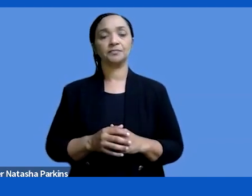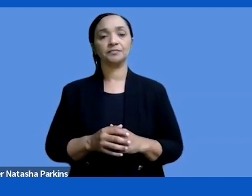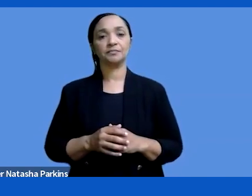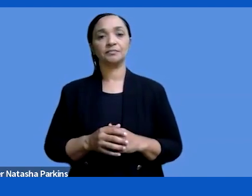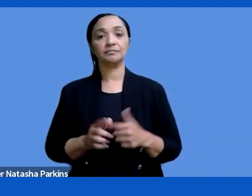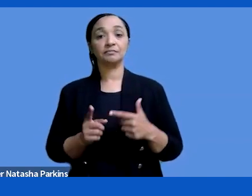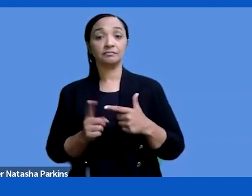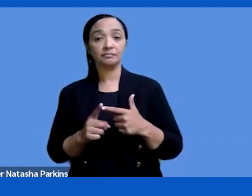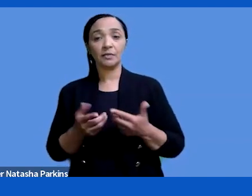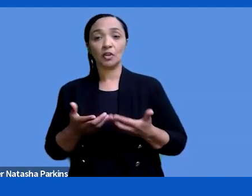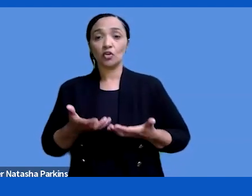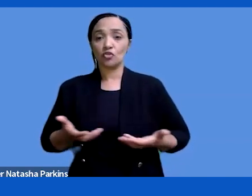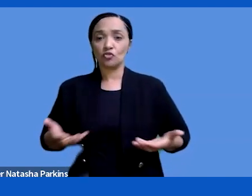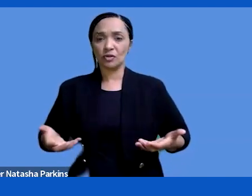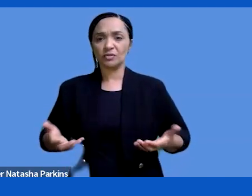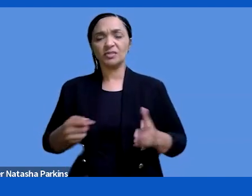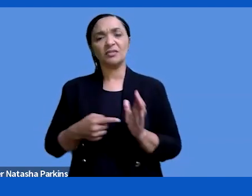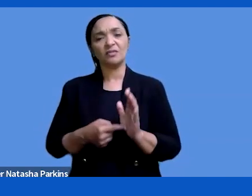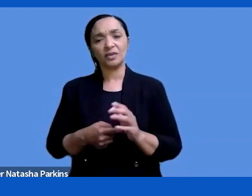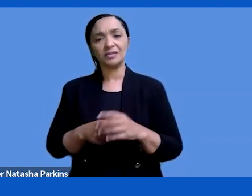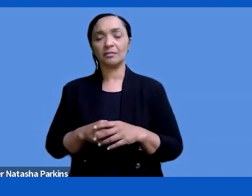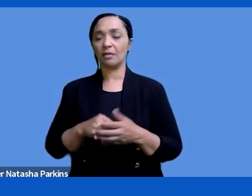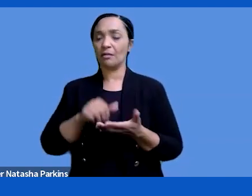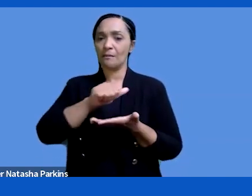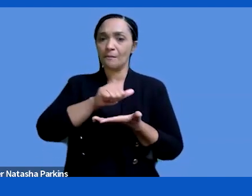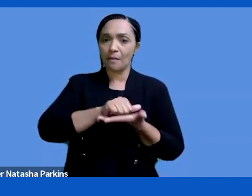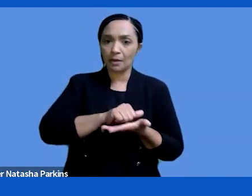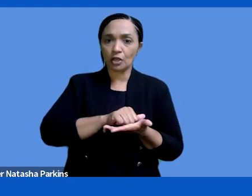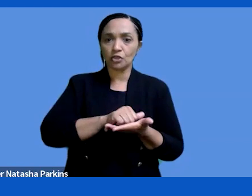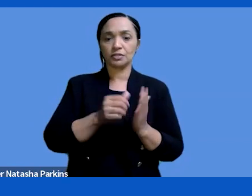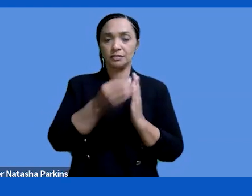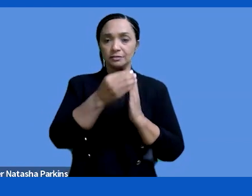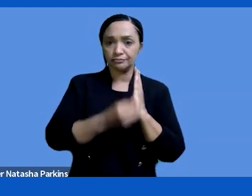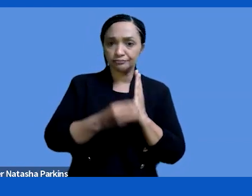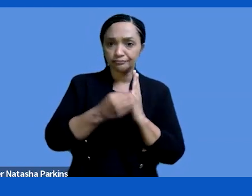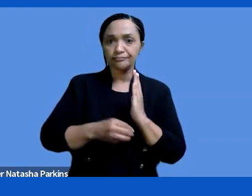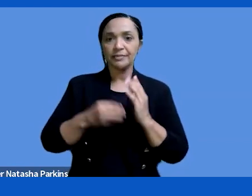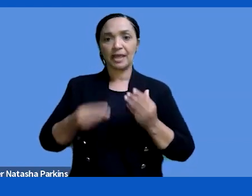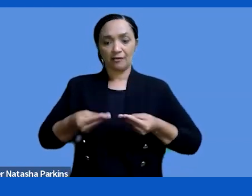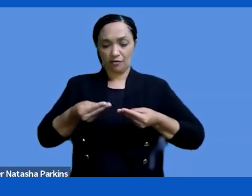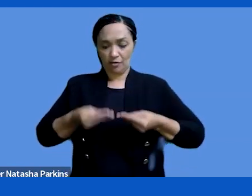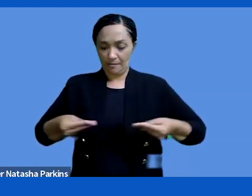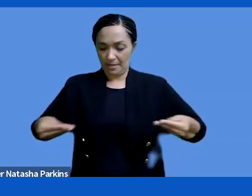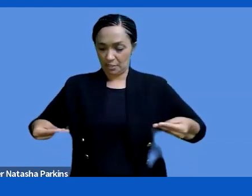the Commission's web guide, the publications of the last training material on accessibility are